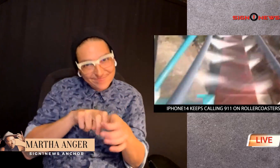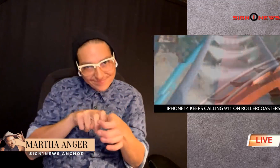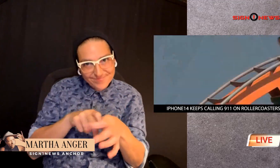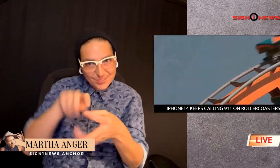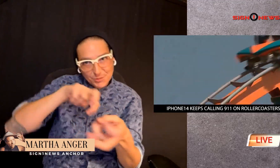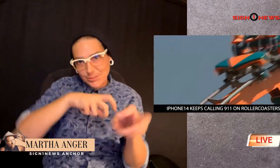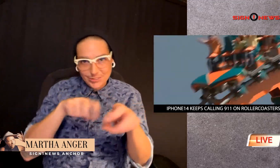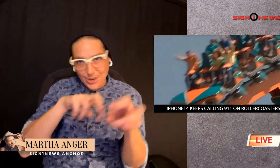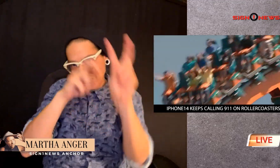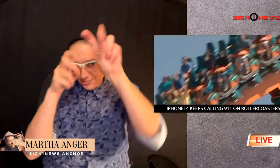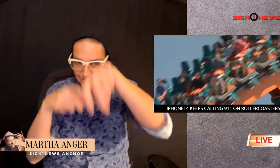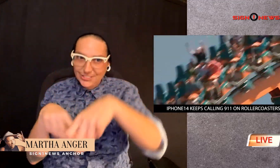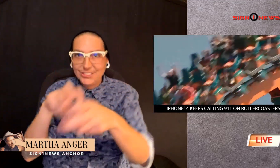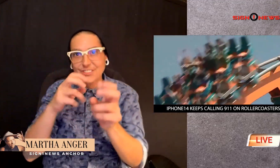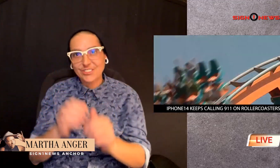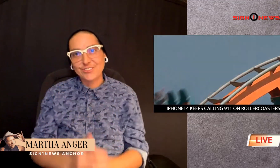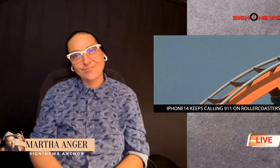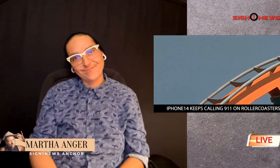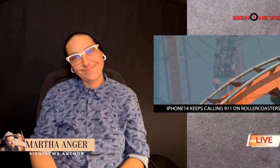before boarding a roller coaster.